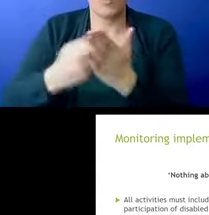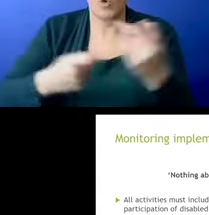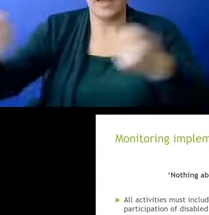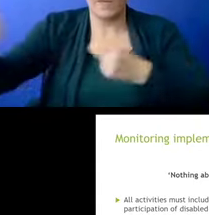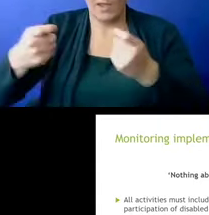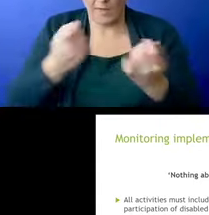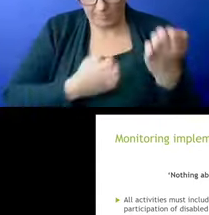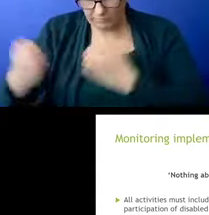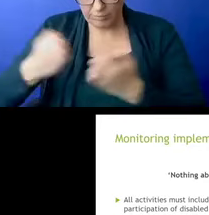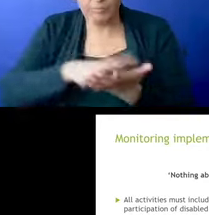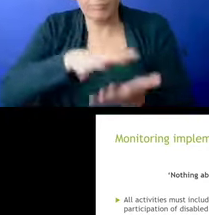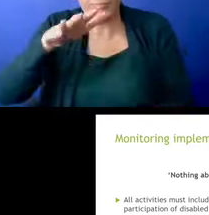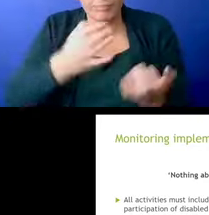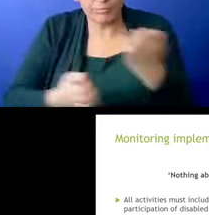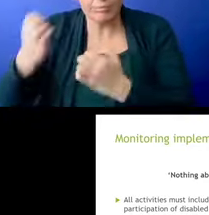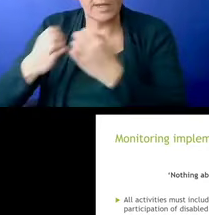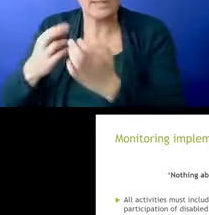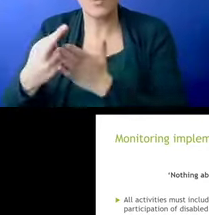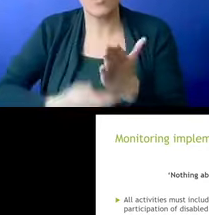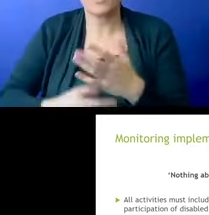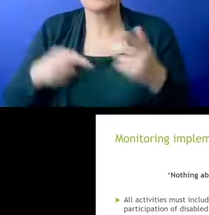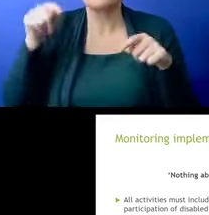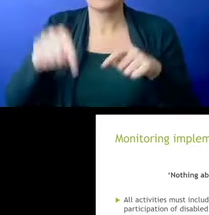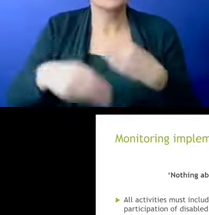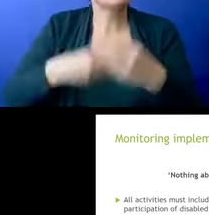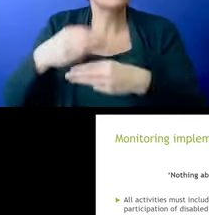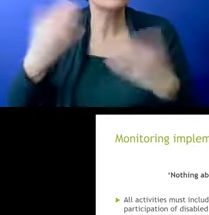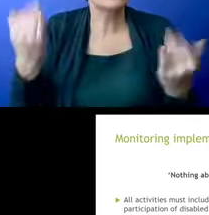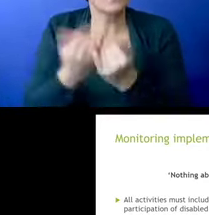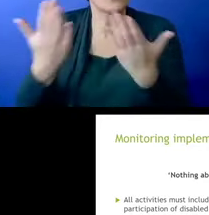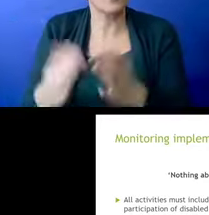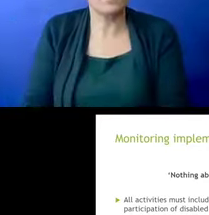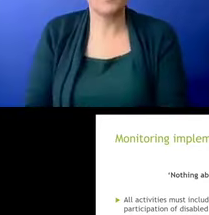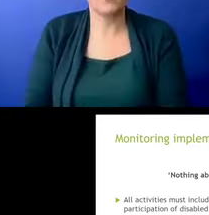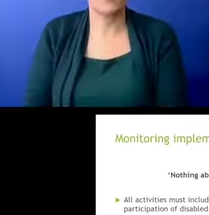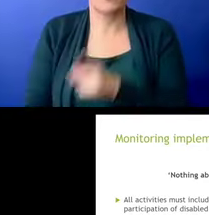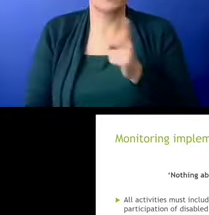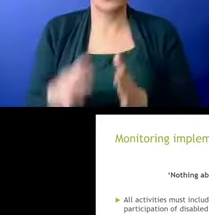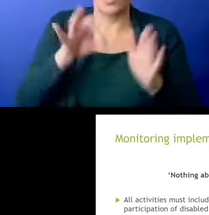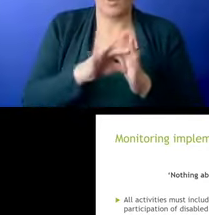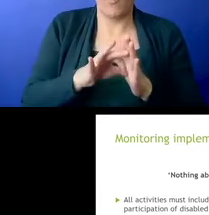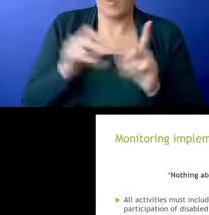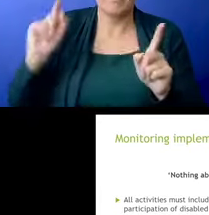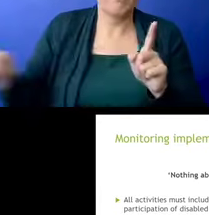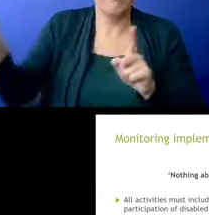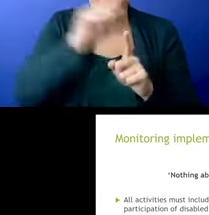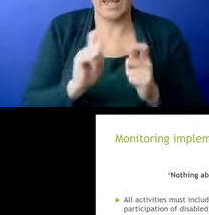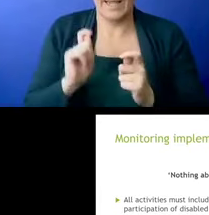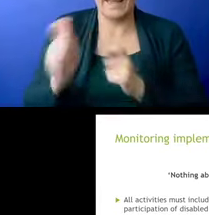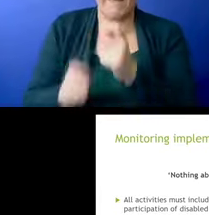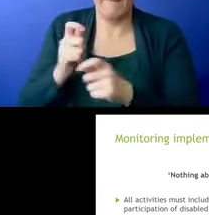What does this process look like? Well, the state party submits their report, as I said, within two years of ratification.